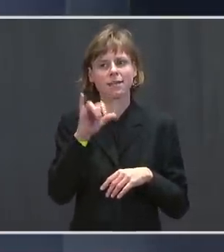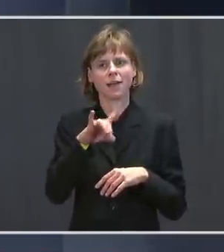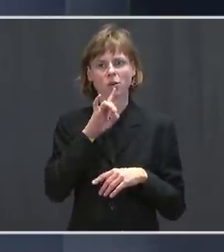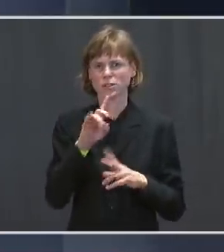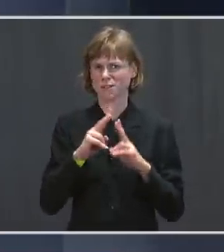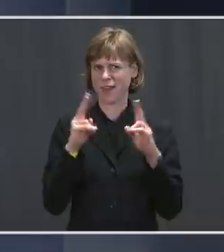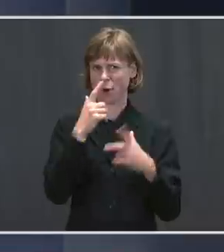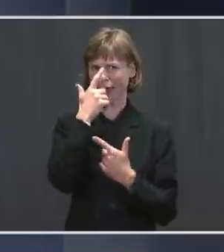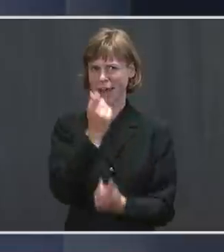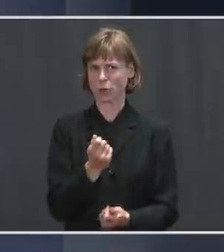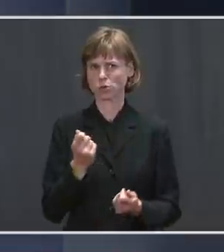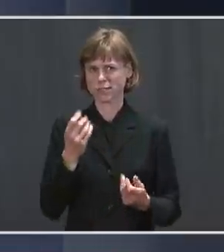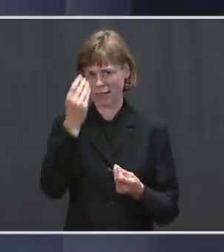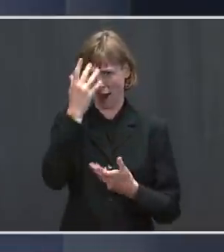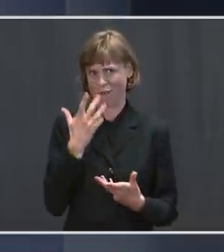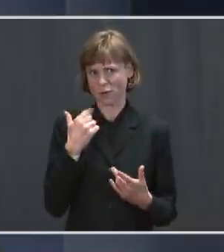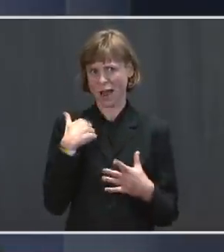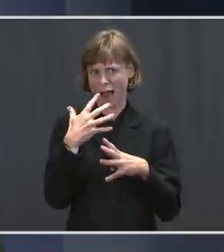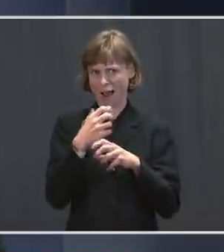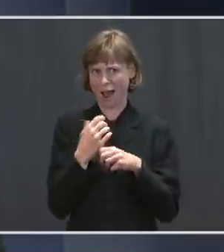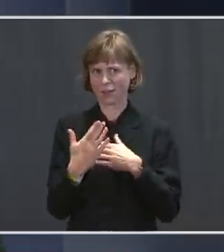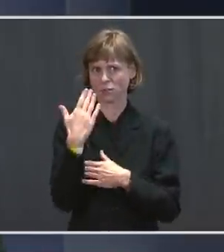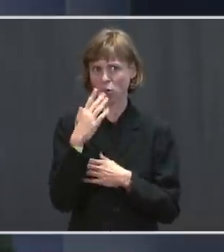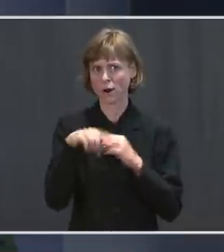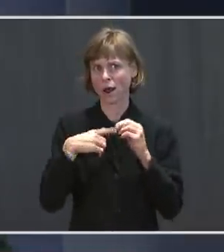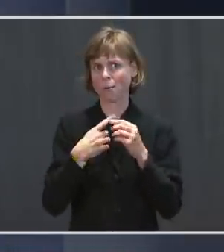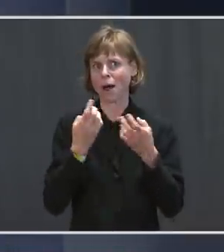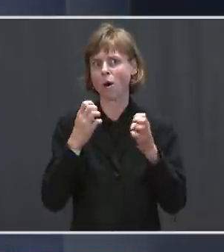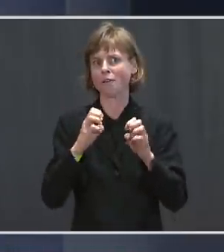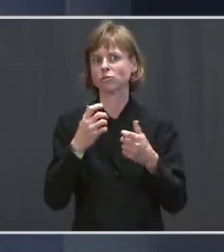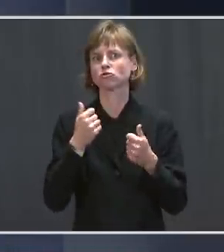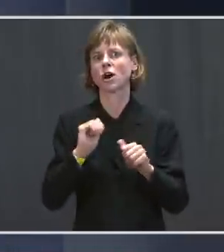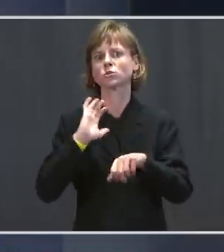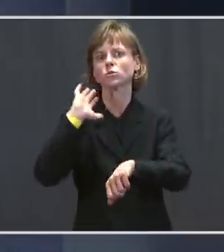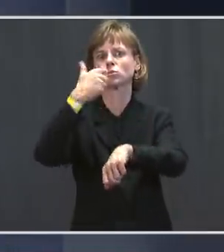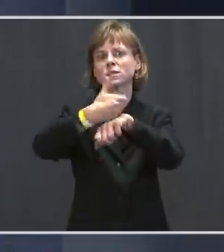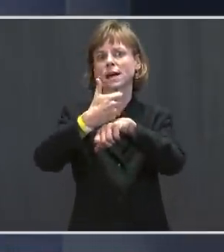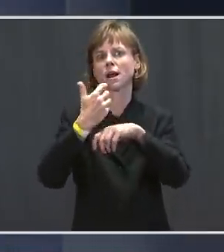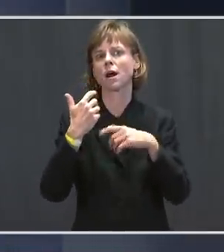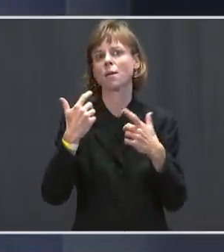that I received this morning about efforts to set up large scale sites in Texas.